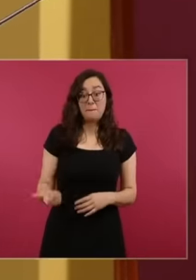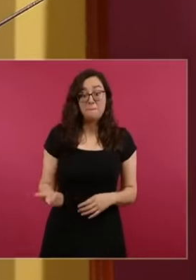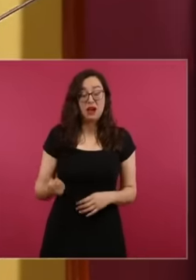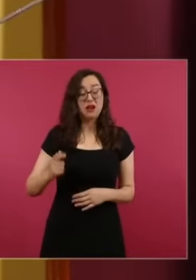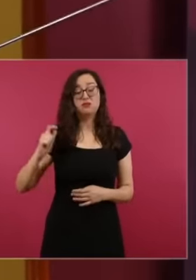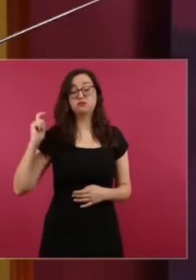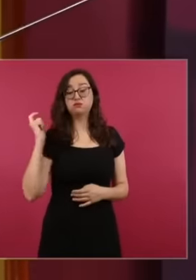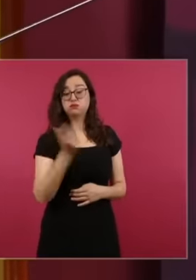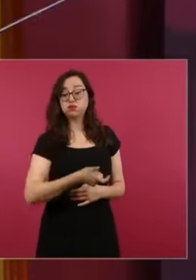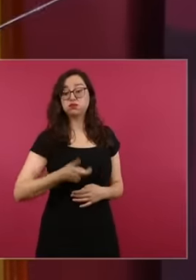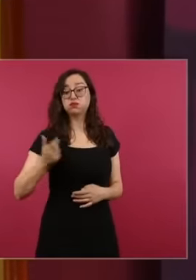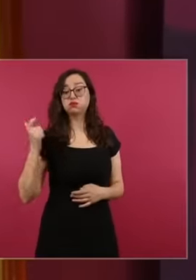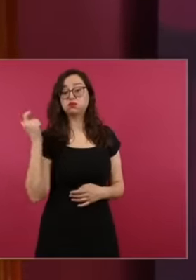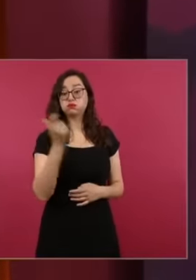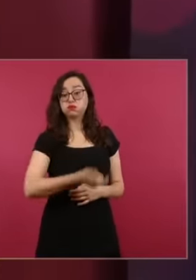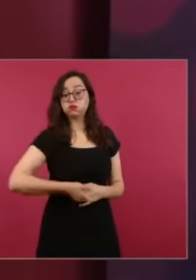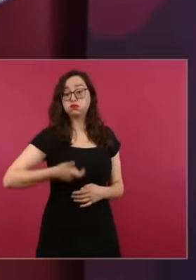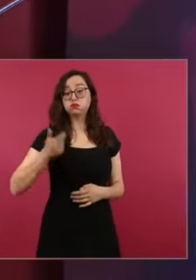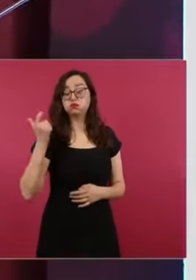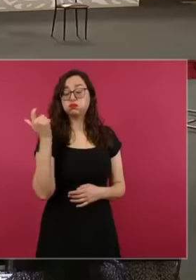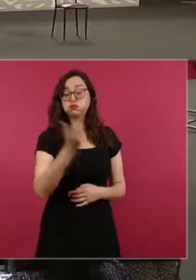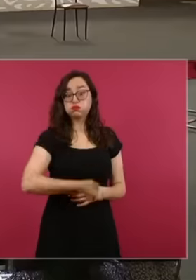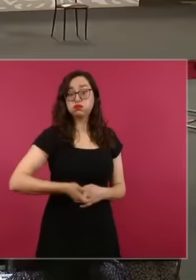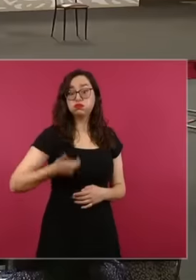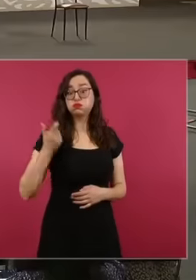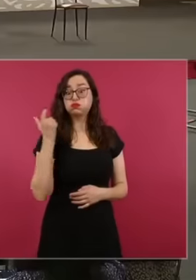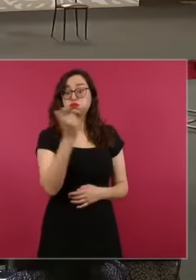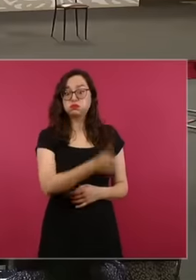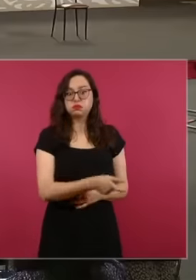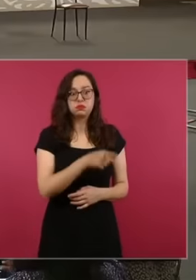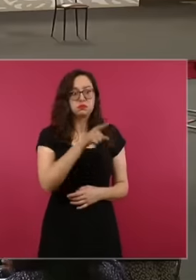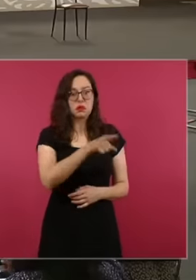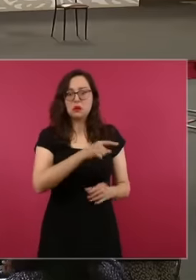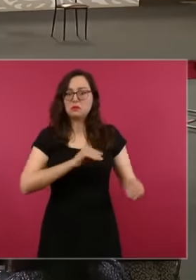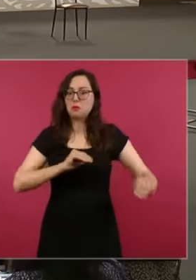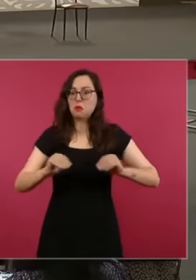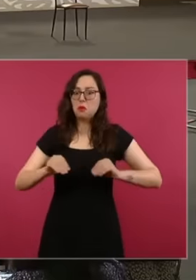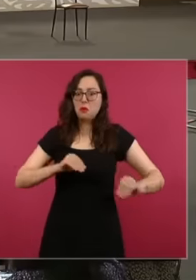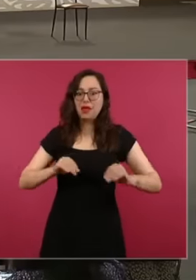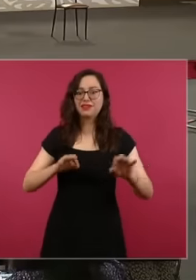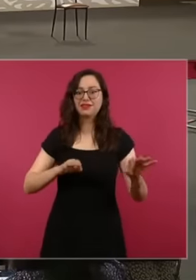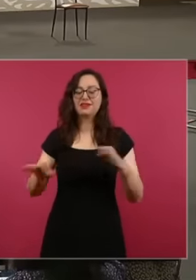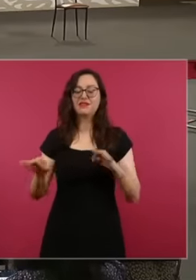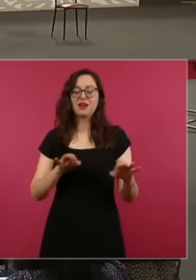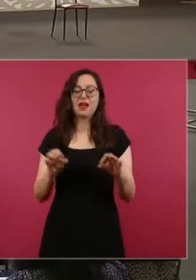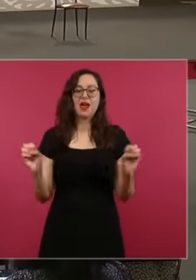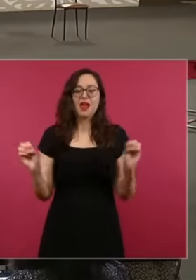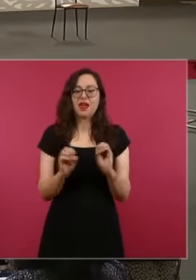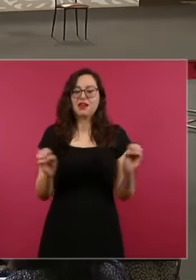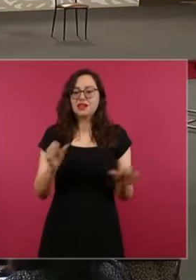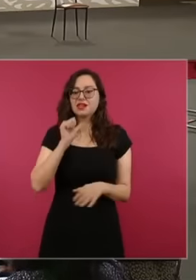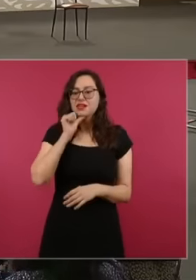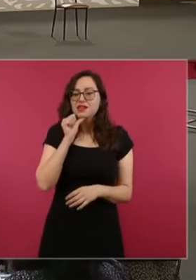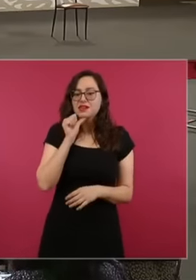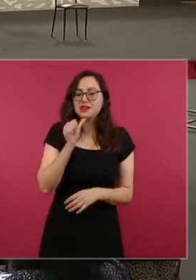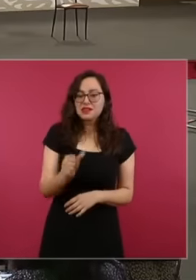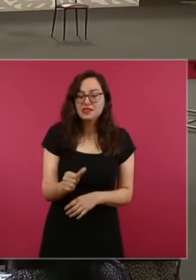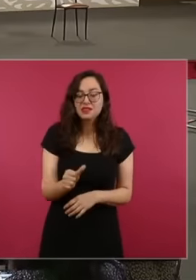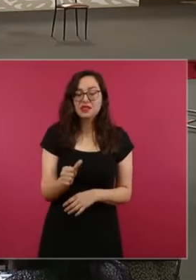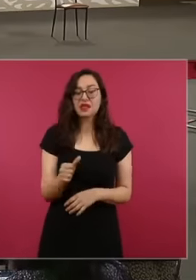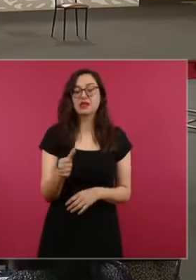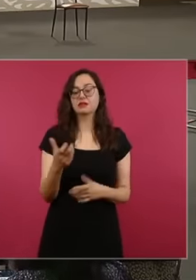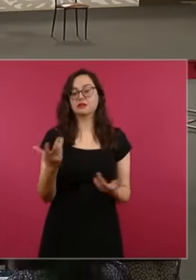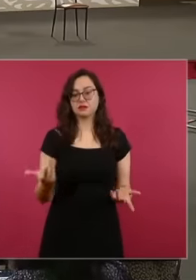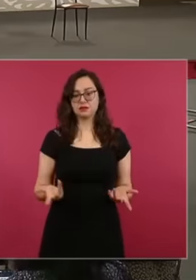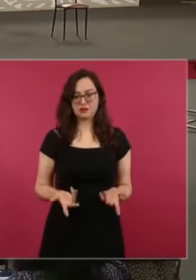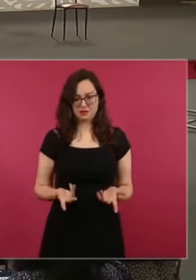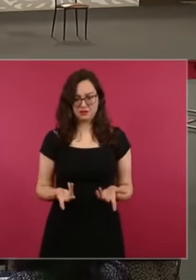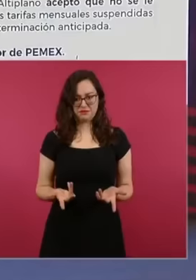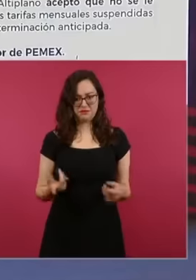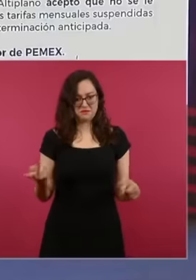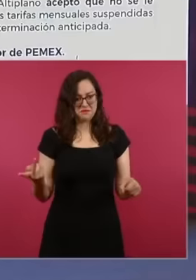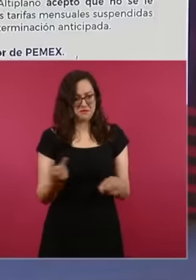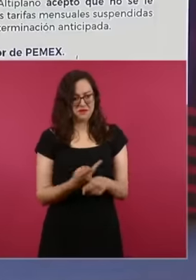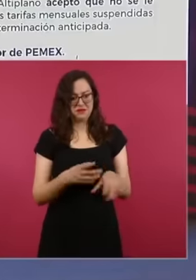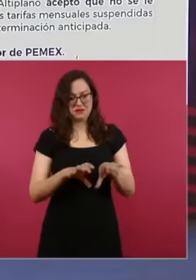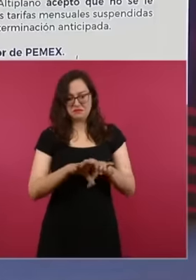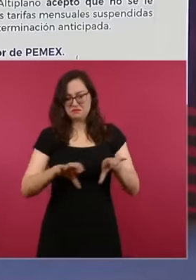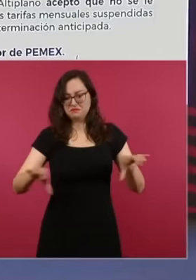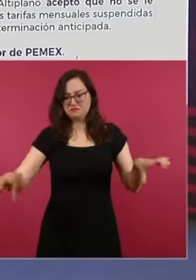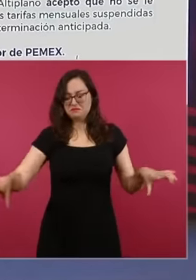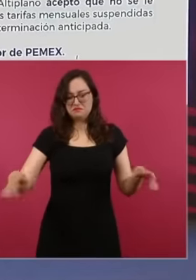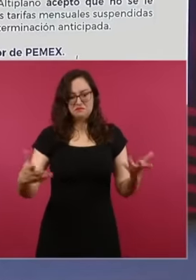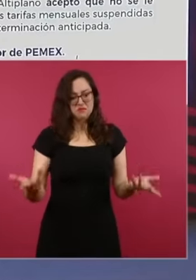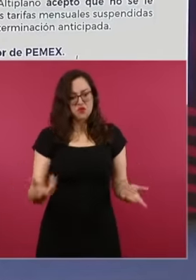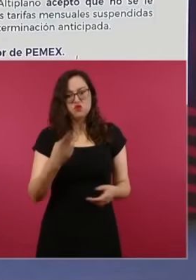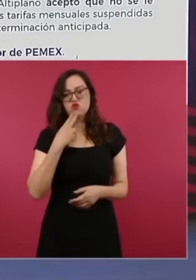pesos per dollar at that time, an amount of 182,000 for a pipeline that was never used and It had